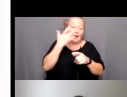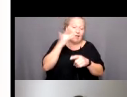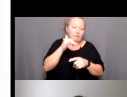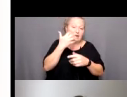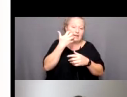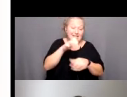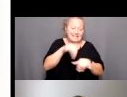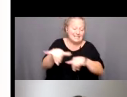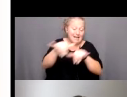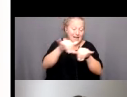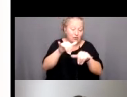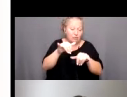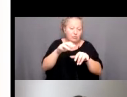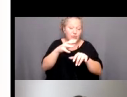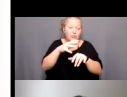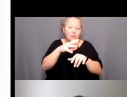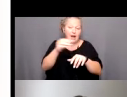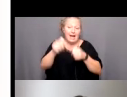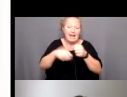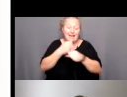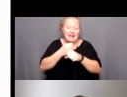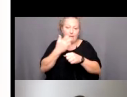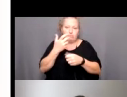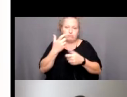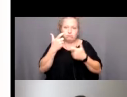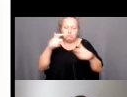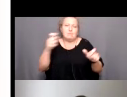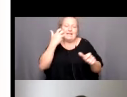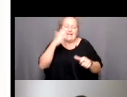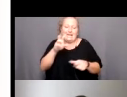as well as the year in which a major heat wave effective California